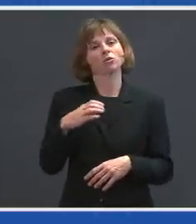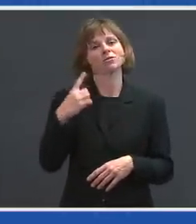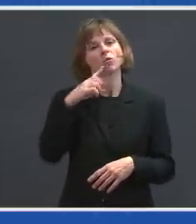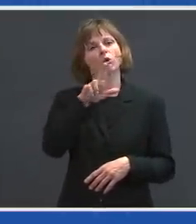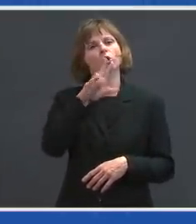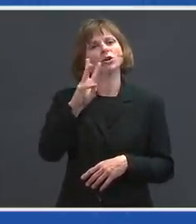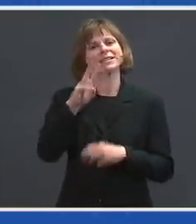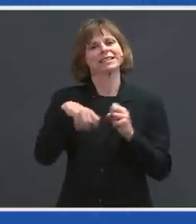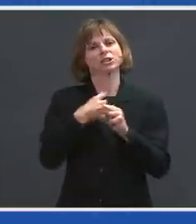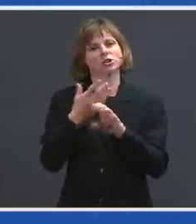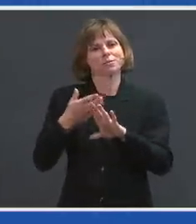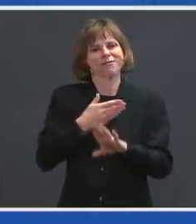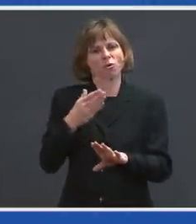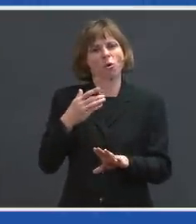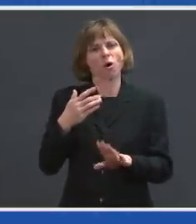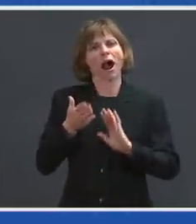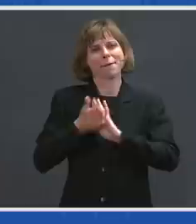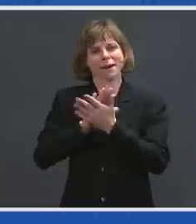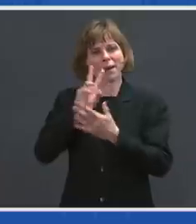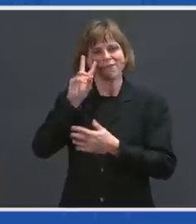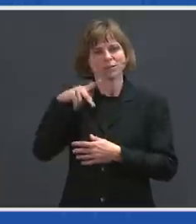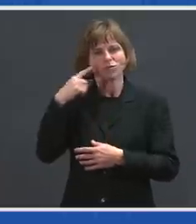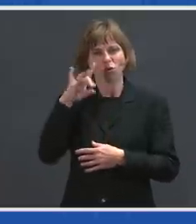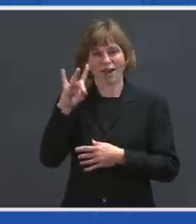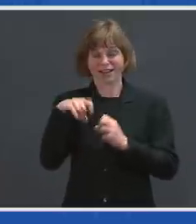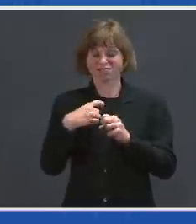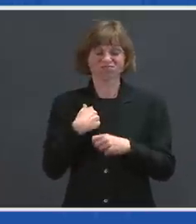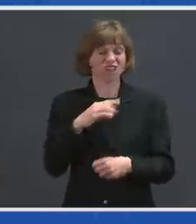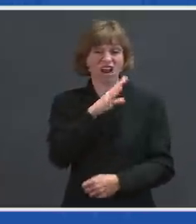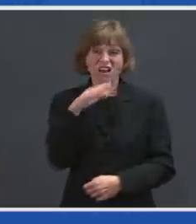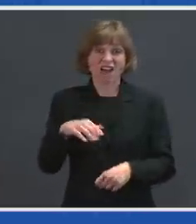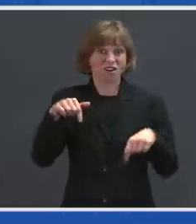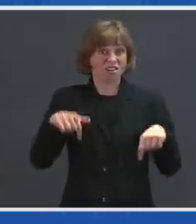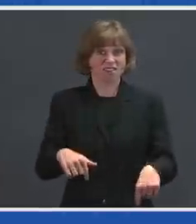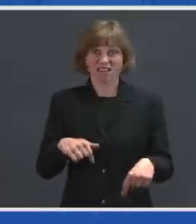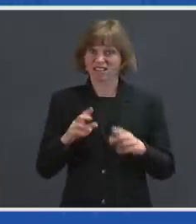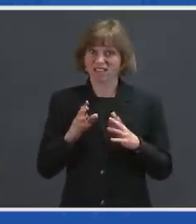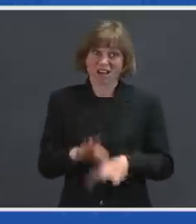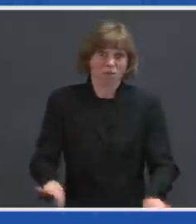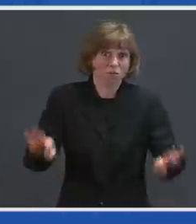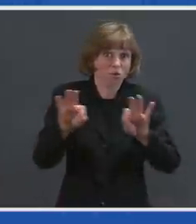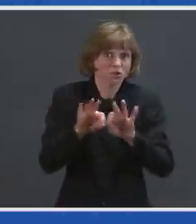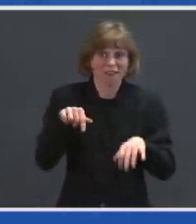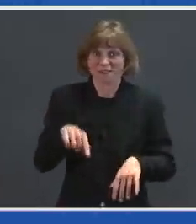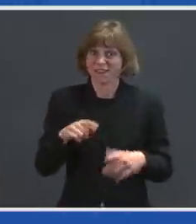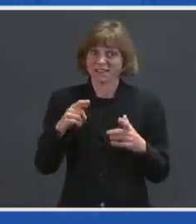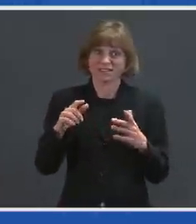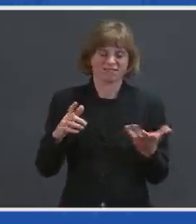We never had anything this urgent and this ambitious that was so widely embraced.